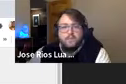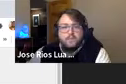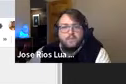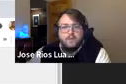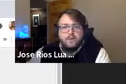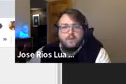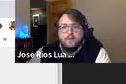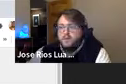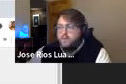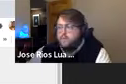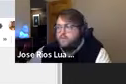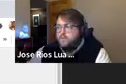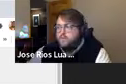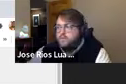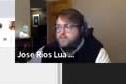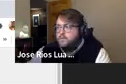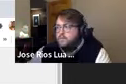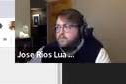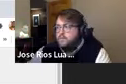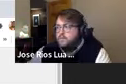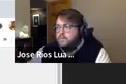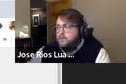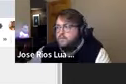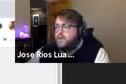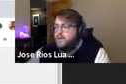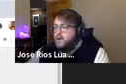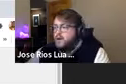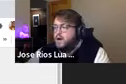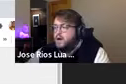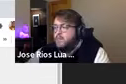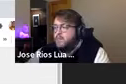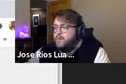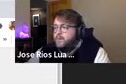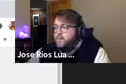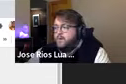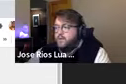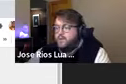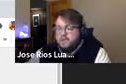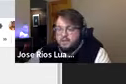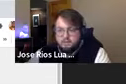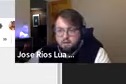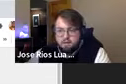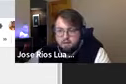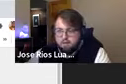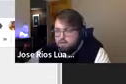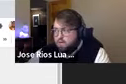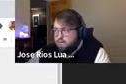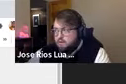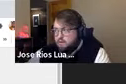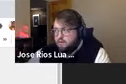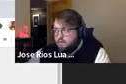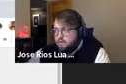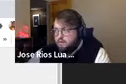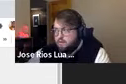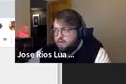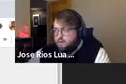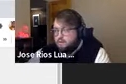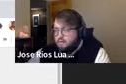so this is the daily website. One of the things. One of the things are. Ok.